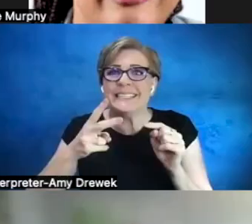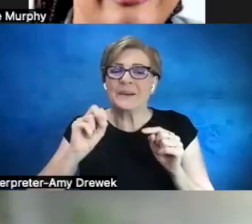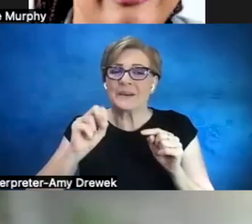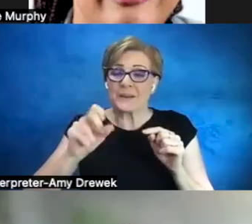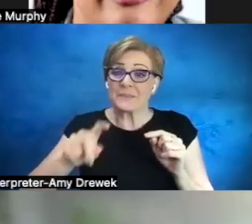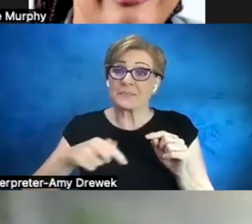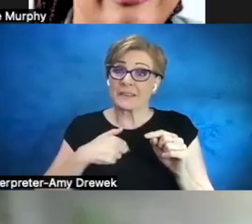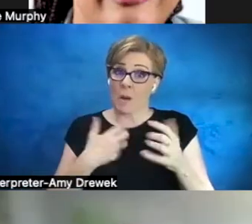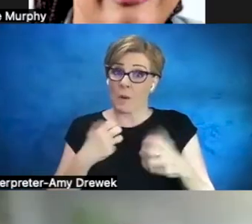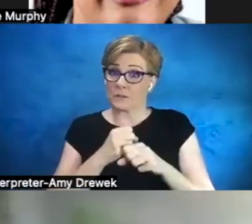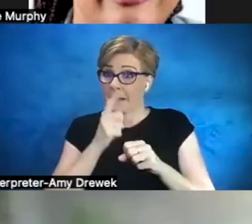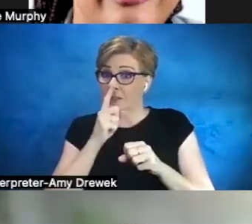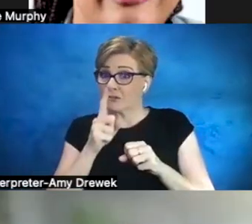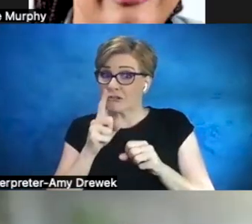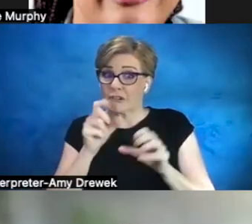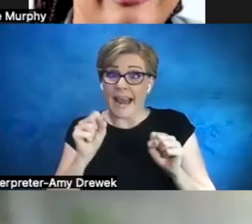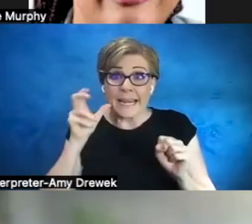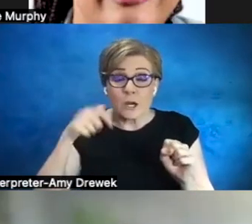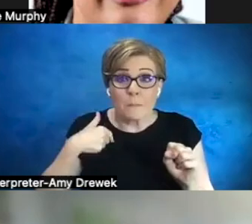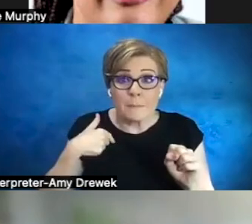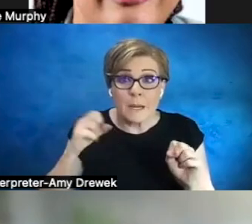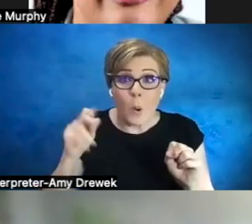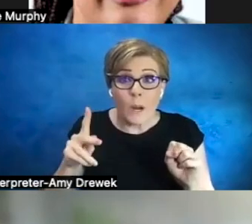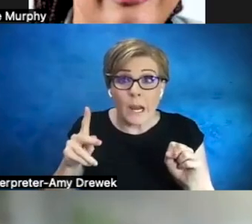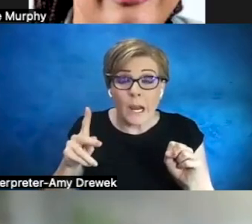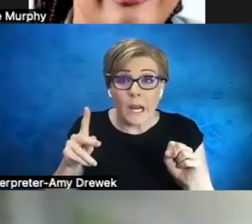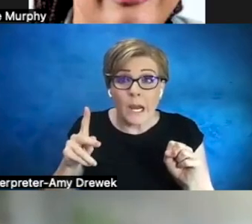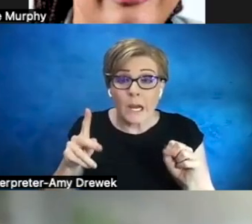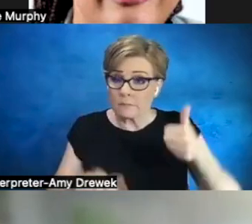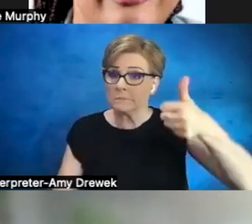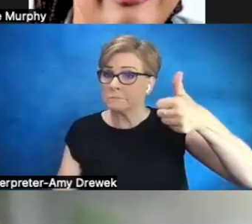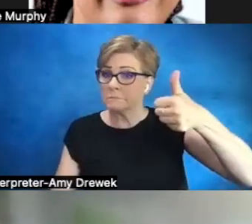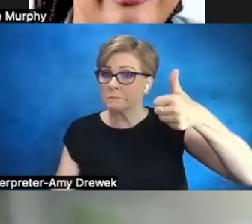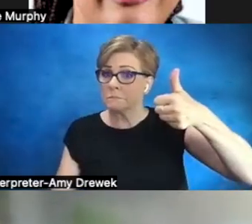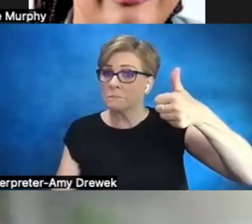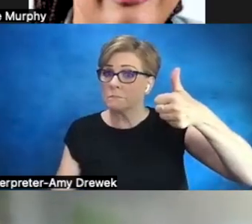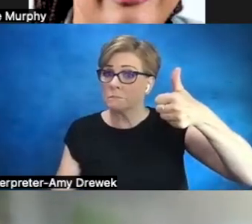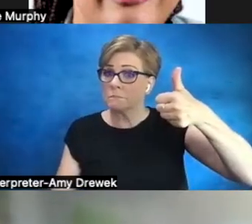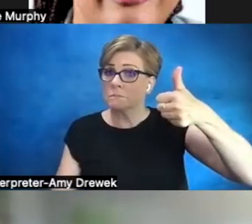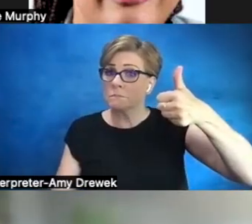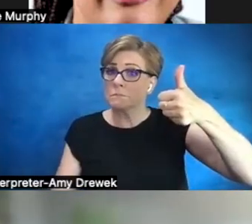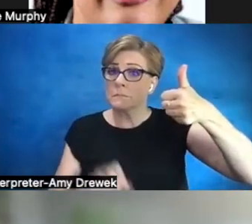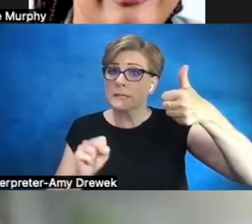sure everybody can hear me, because I have in headphones. So are we good? Can you hear me?